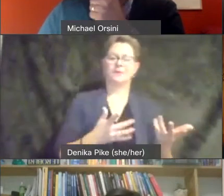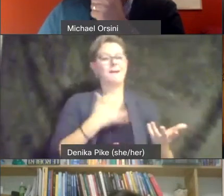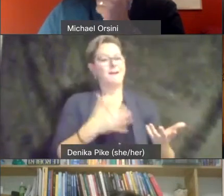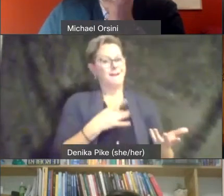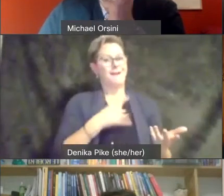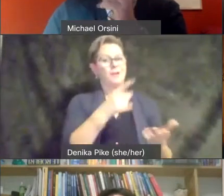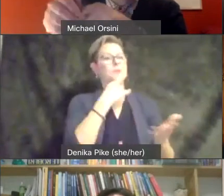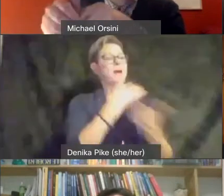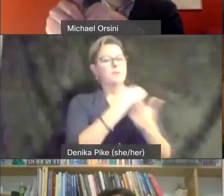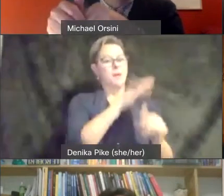It's really perceived as being this.